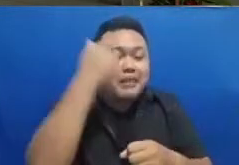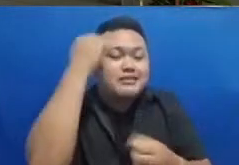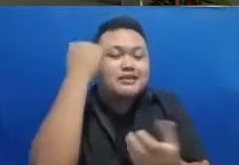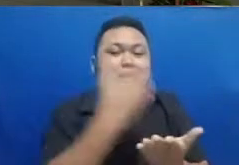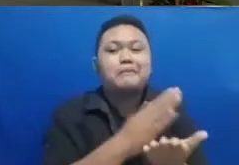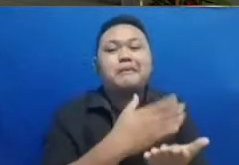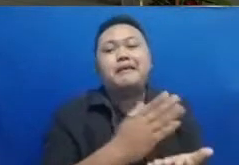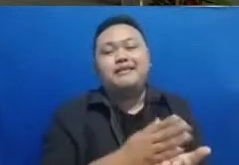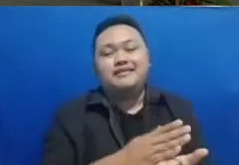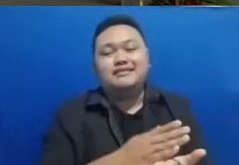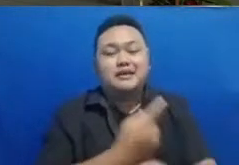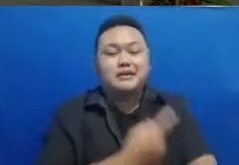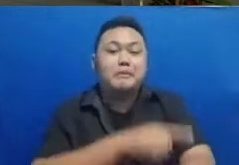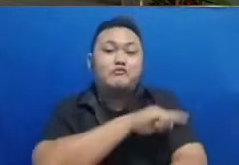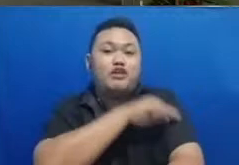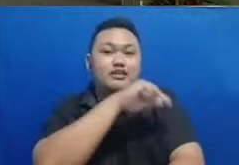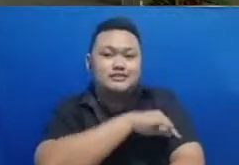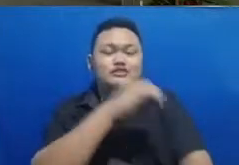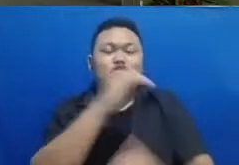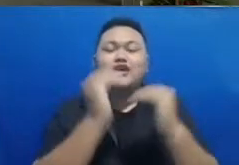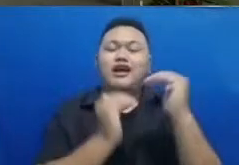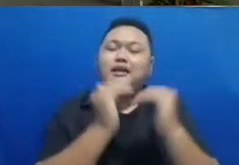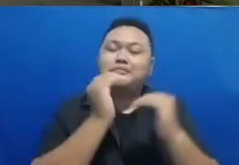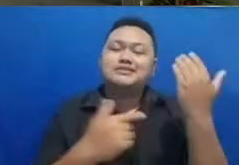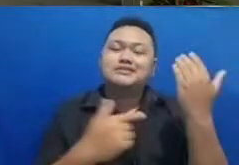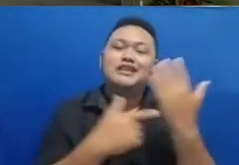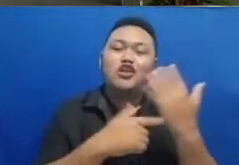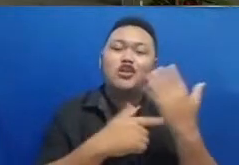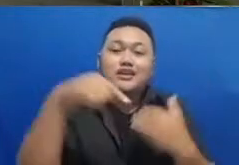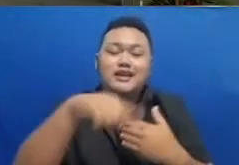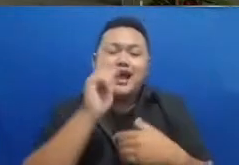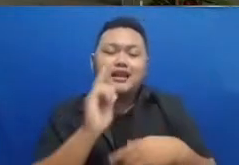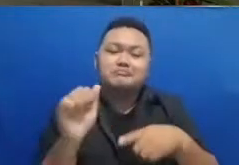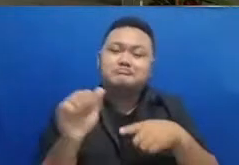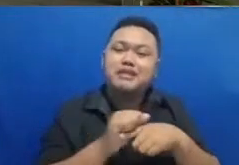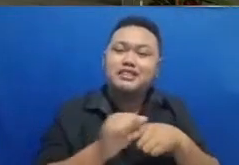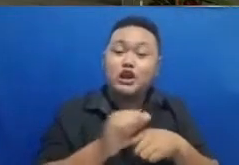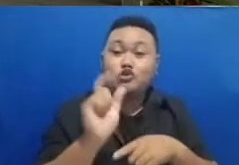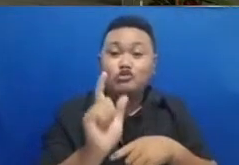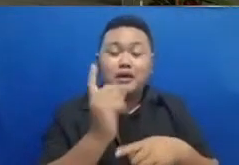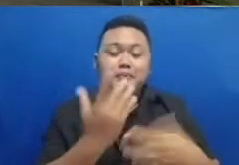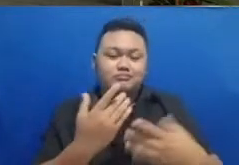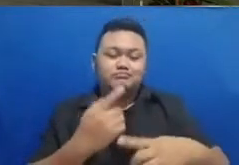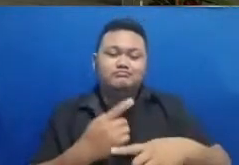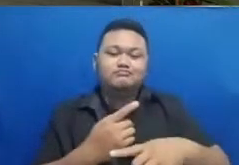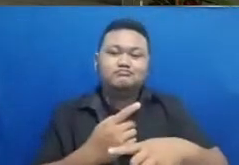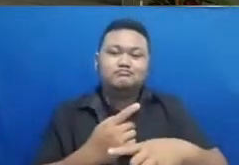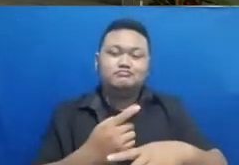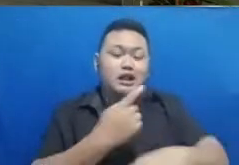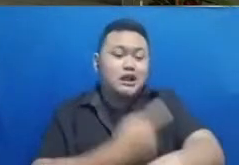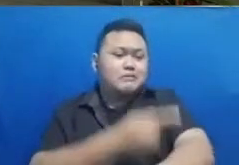technical abilities in adapting to technology. There is training to improve competence. Non- technical abilities